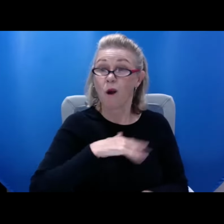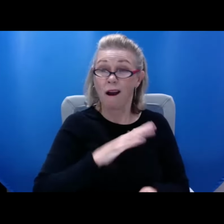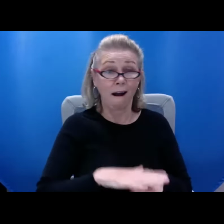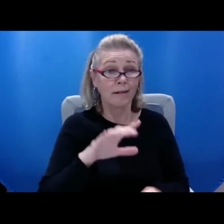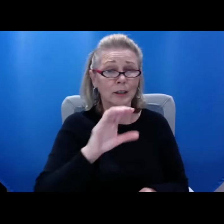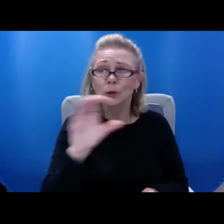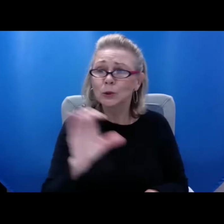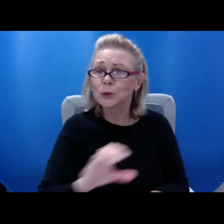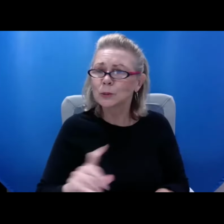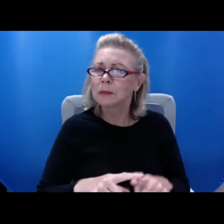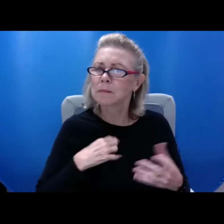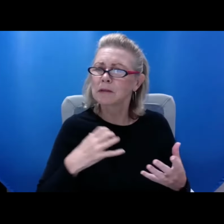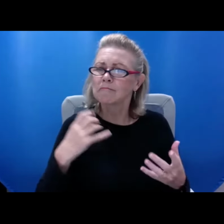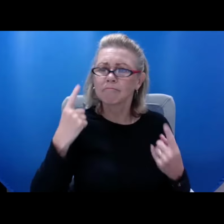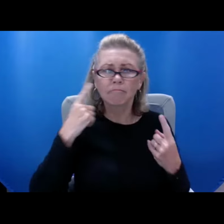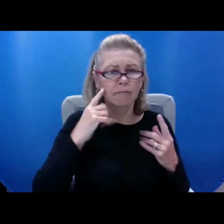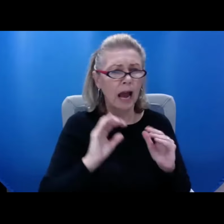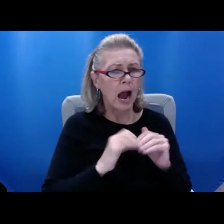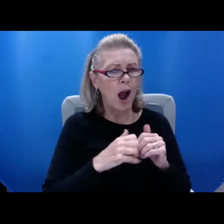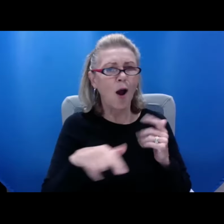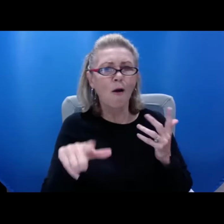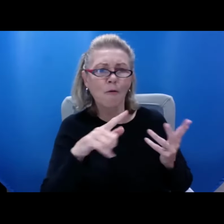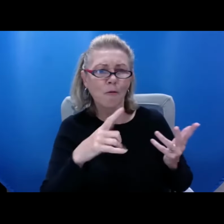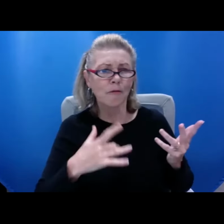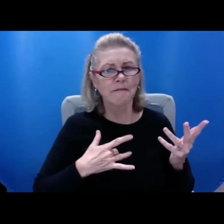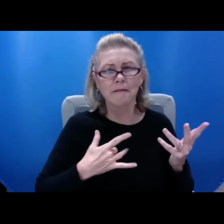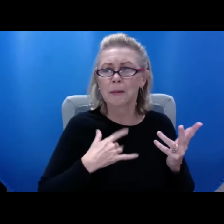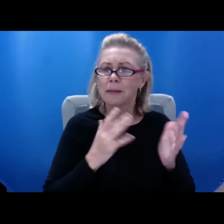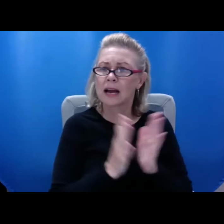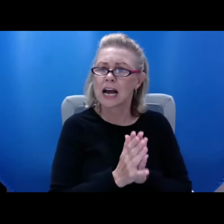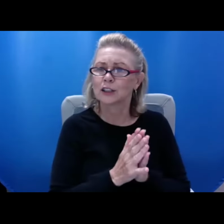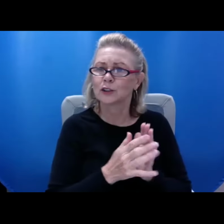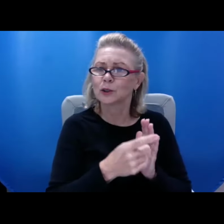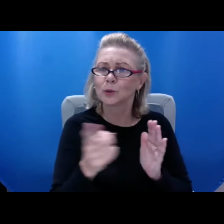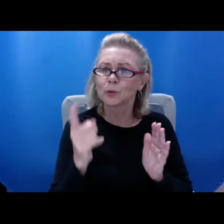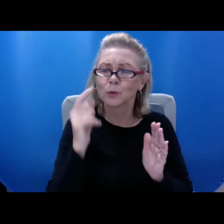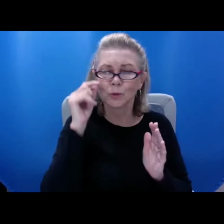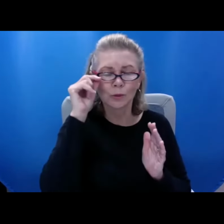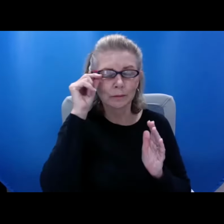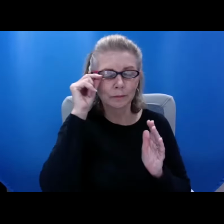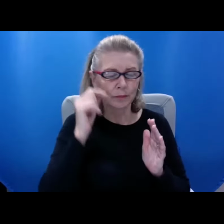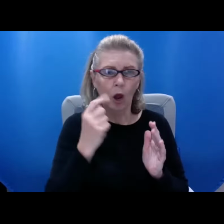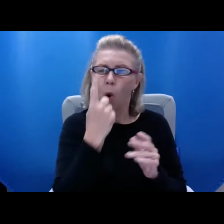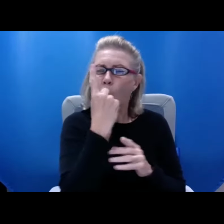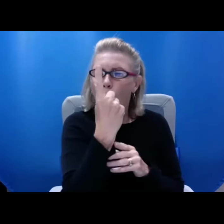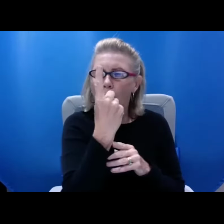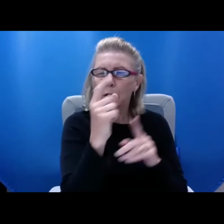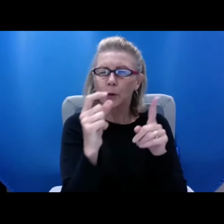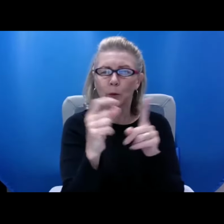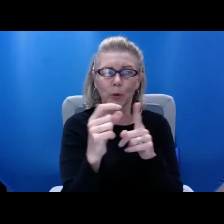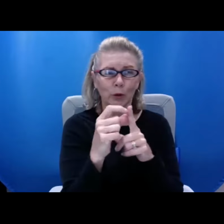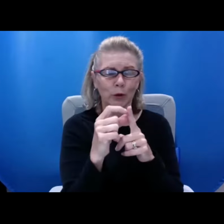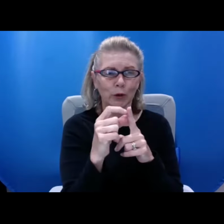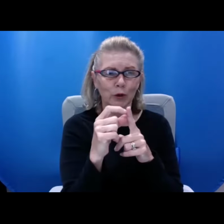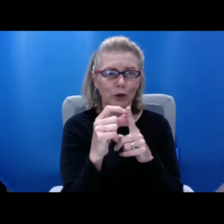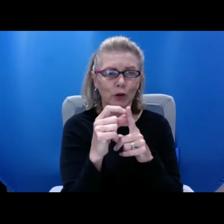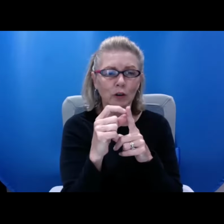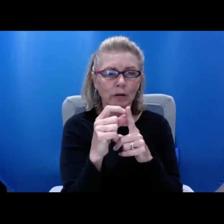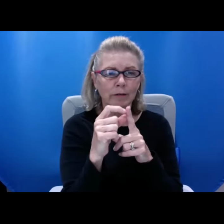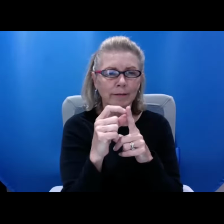a sense of how people feel. Let me ask you what one word captures how you are feeling right now.